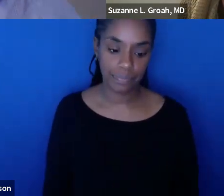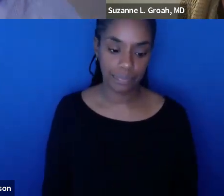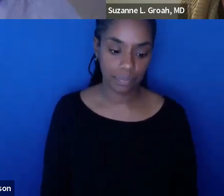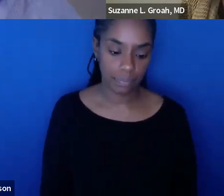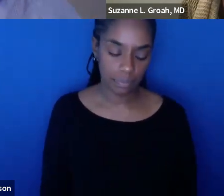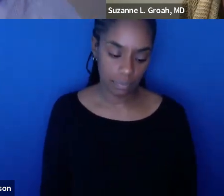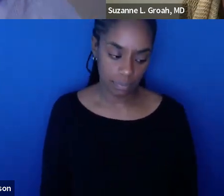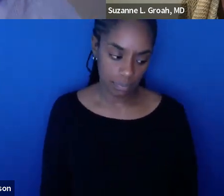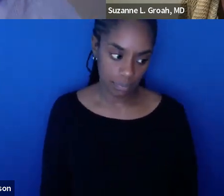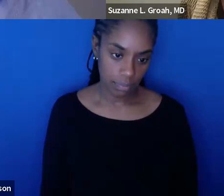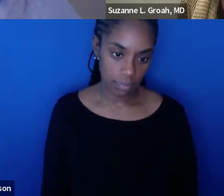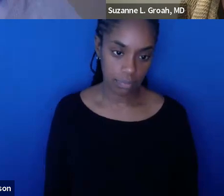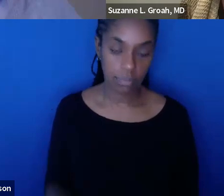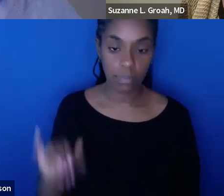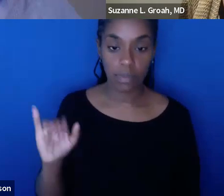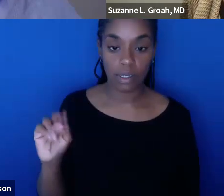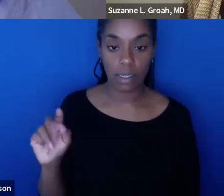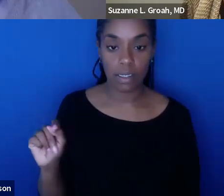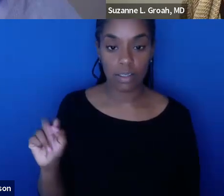Introvesical gentamicin.